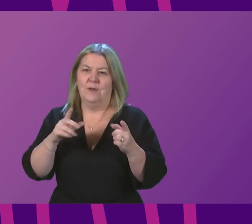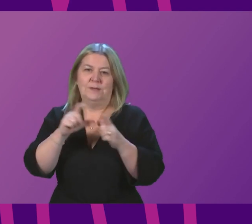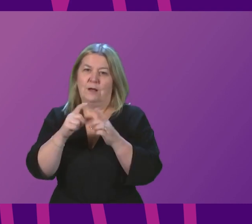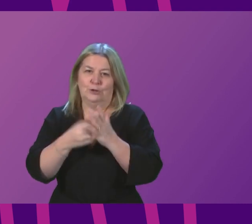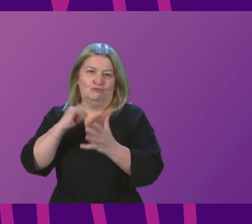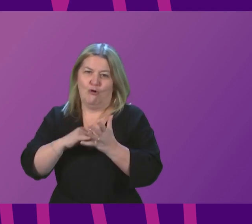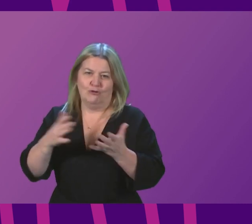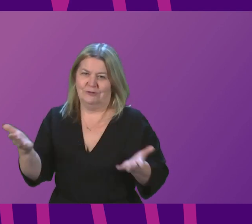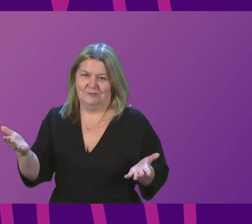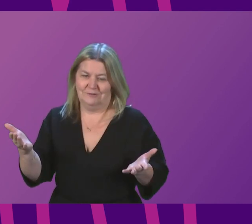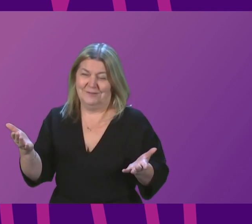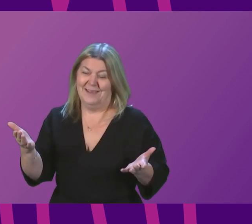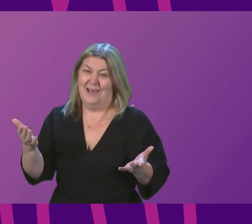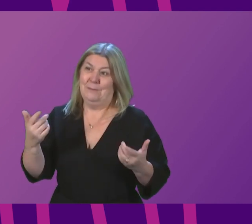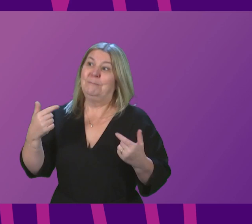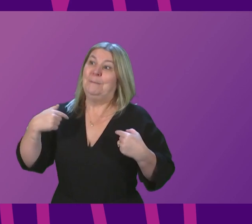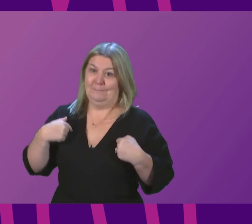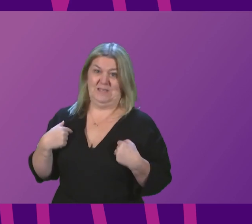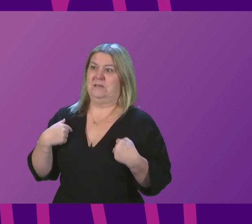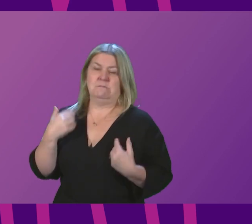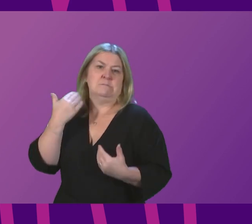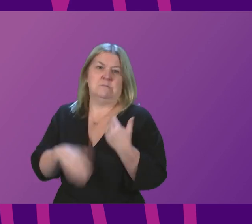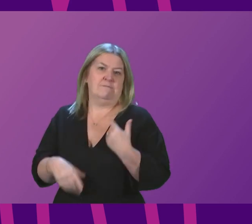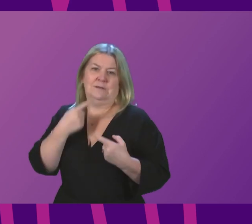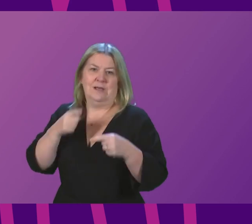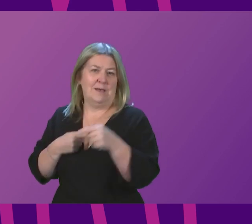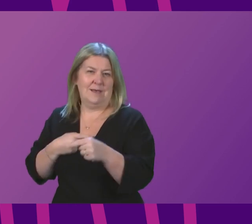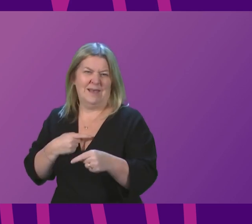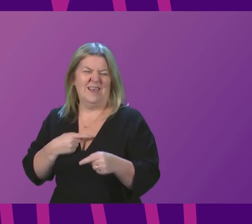The comments that he is “not a big figure” and “a lightweight” are not just personal